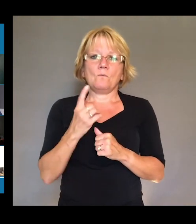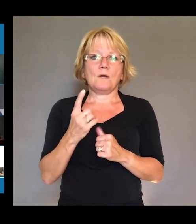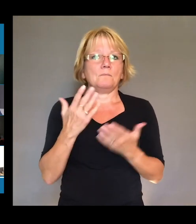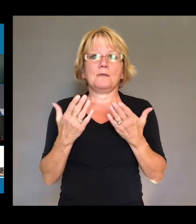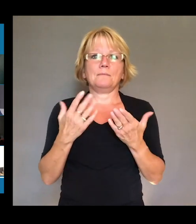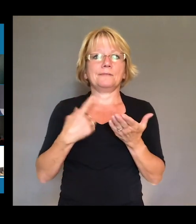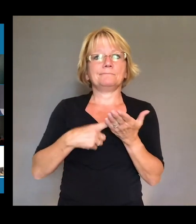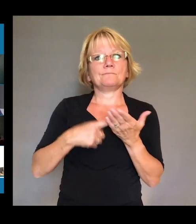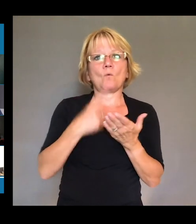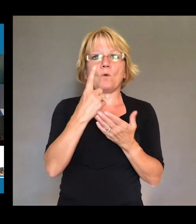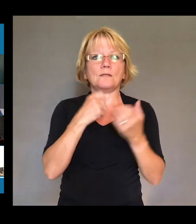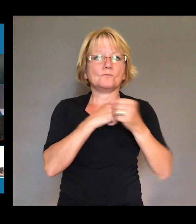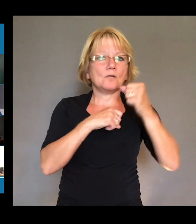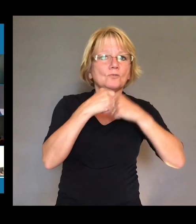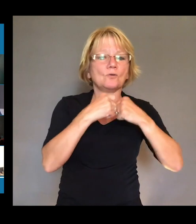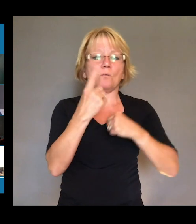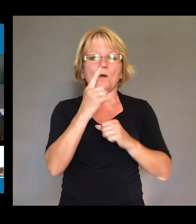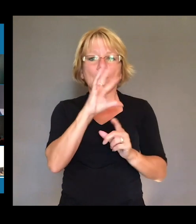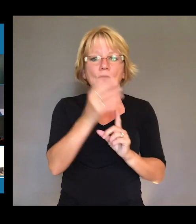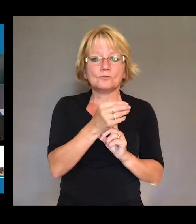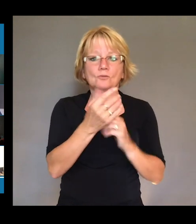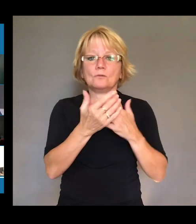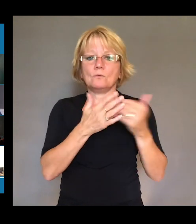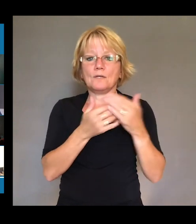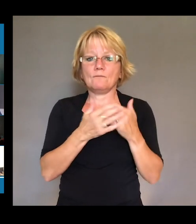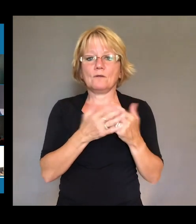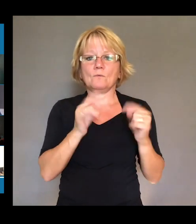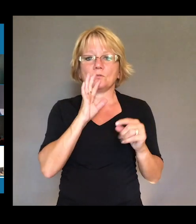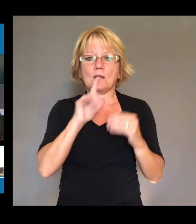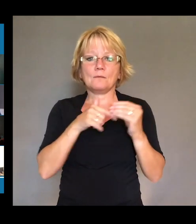will be within just maybe one structure or one culture or whatever it may be,